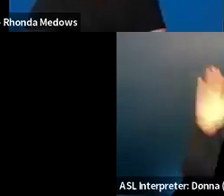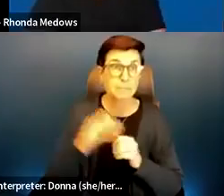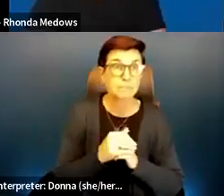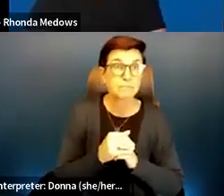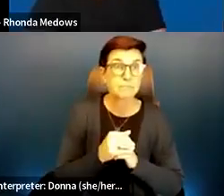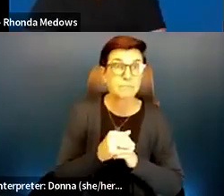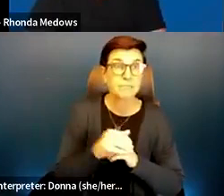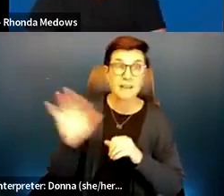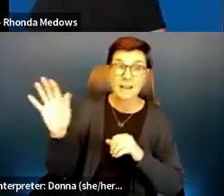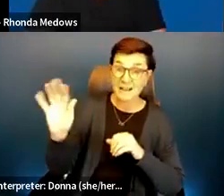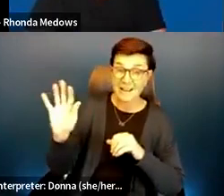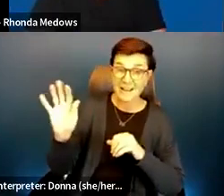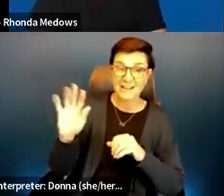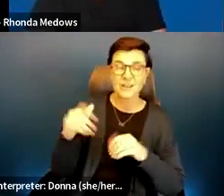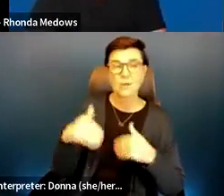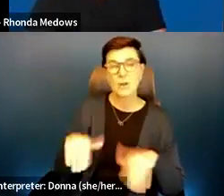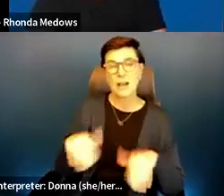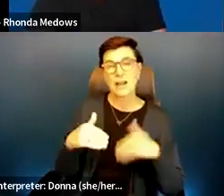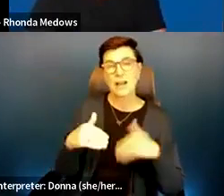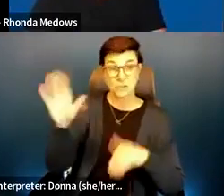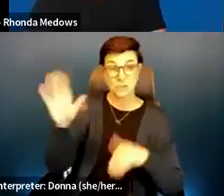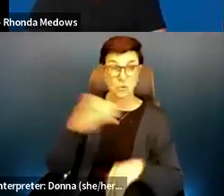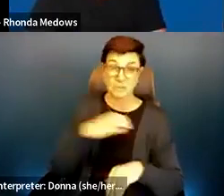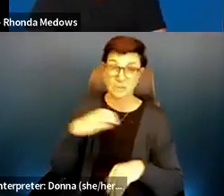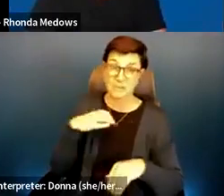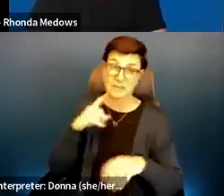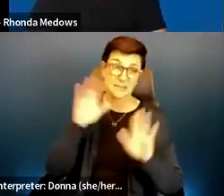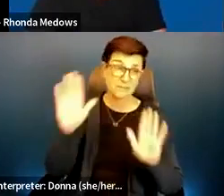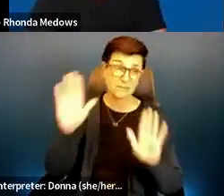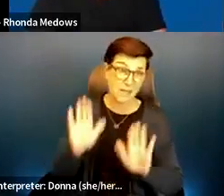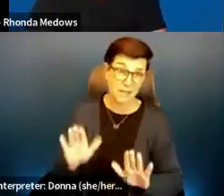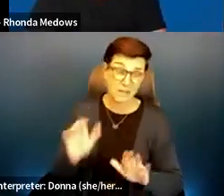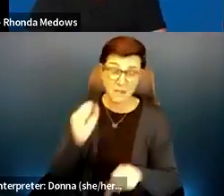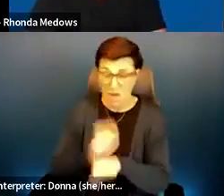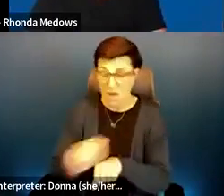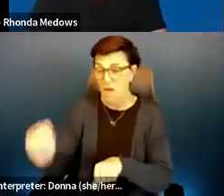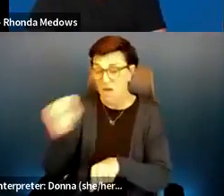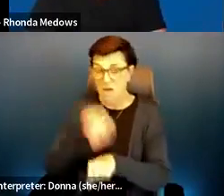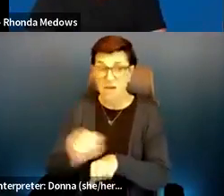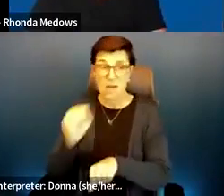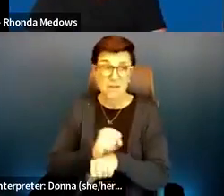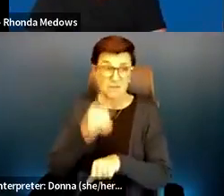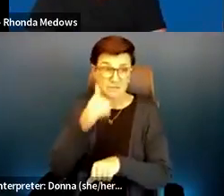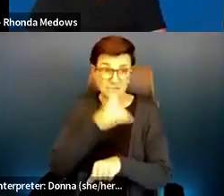I mean, this committee has done a fabulous job here. And I have to say that, you know, reading your report was